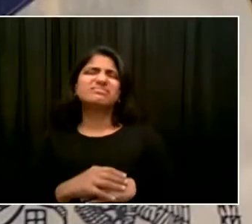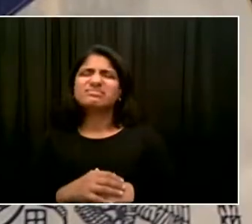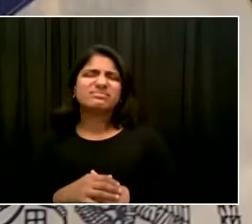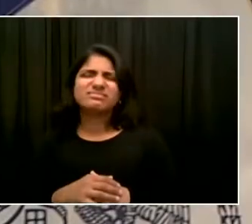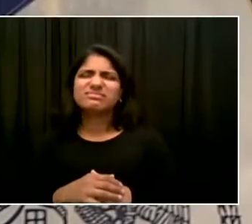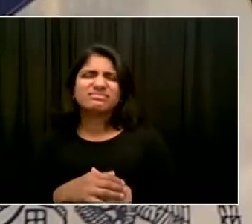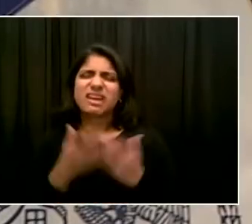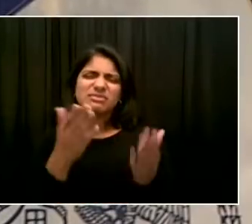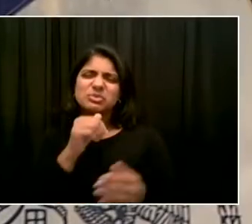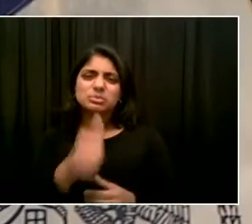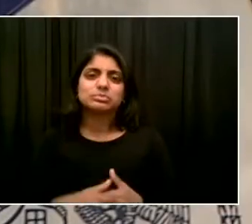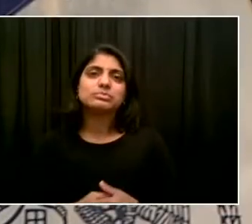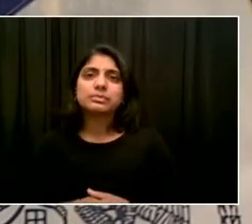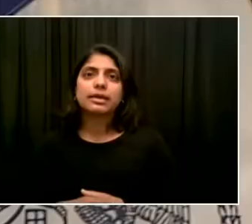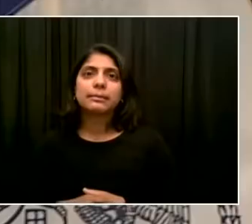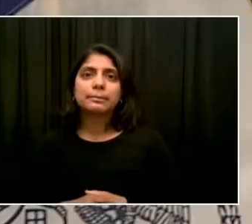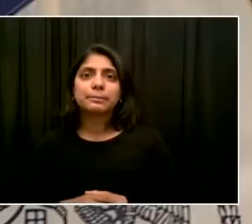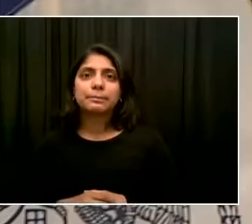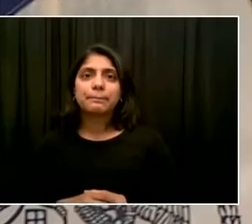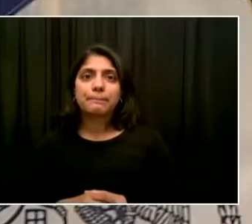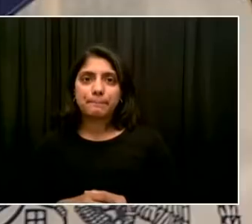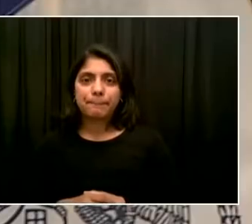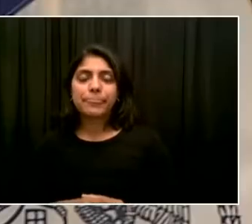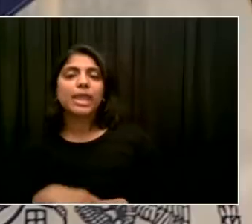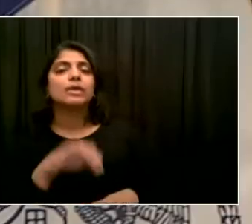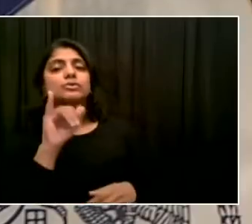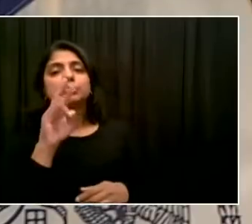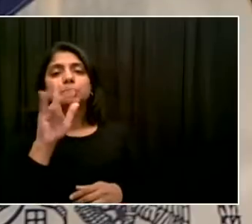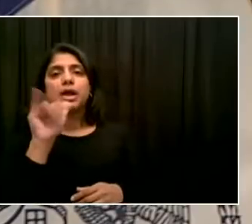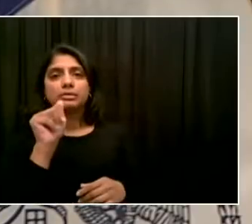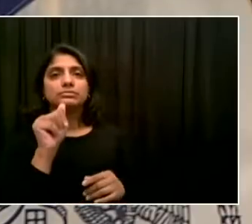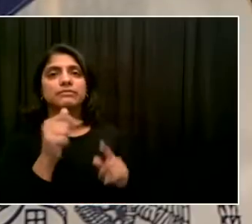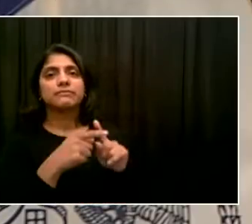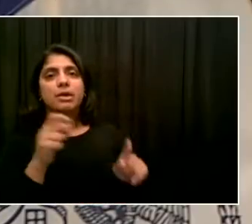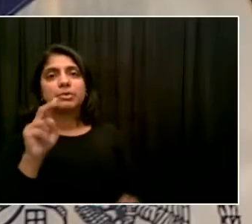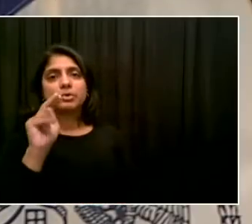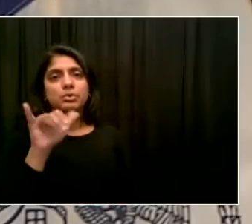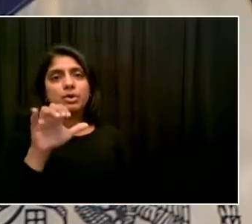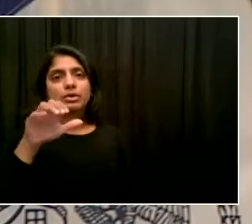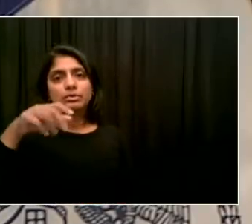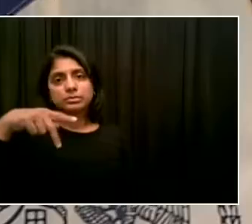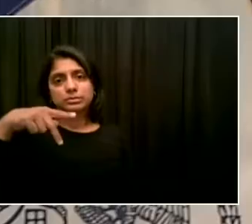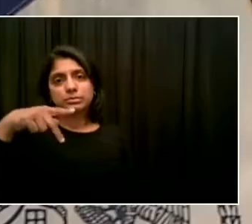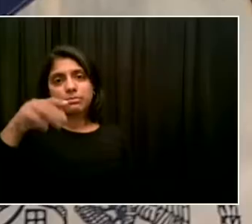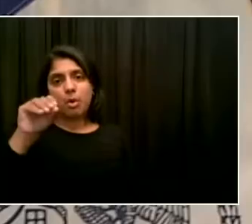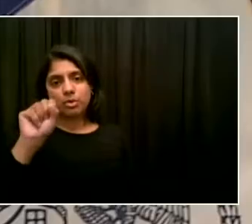THANK YOU. GO AHEAD. NEXT WE HAVE